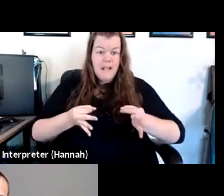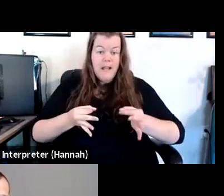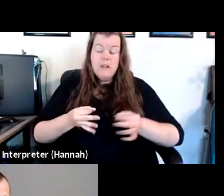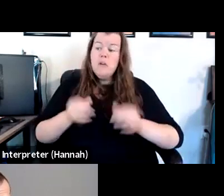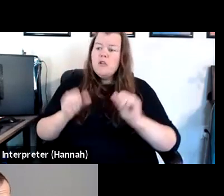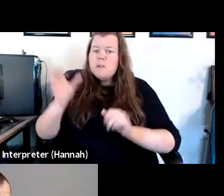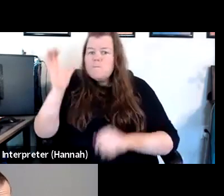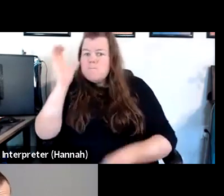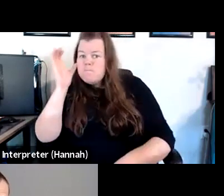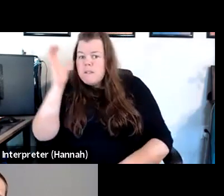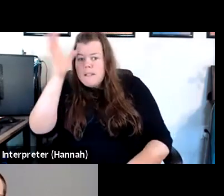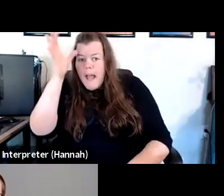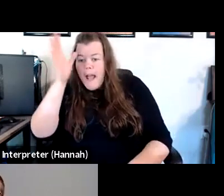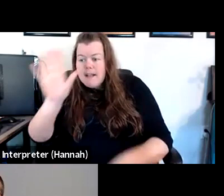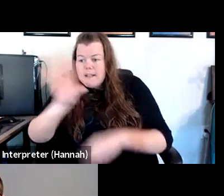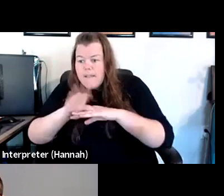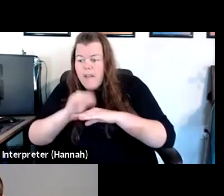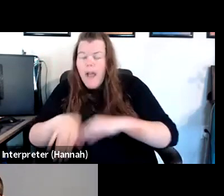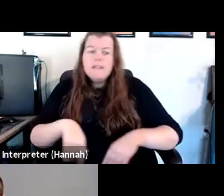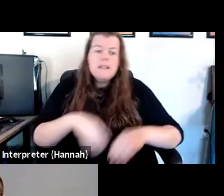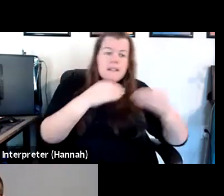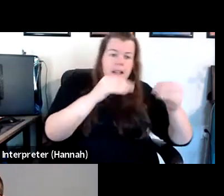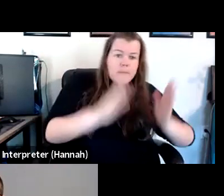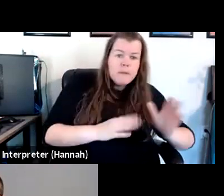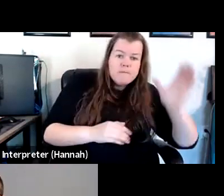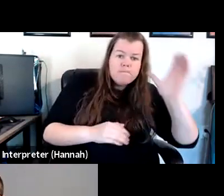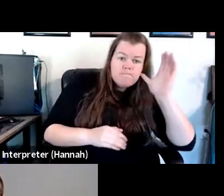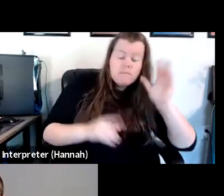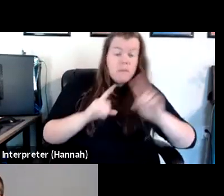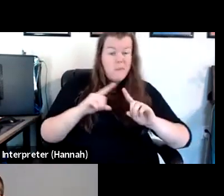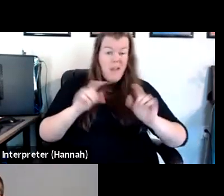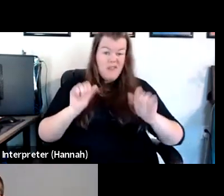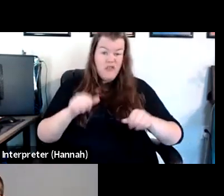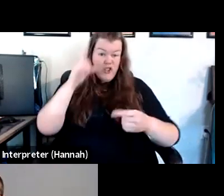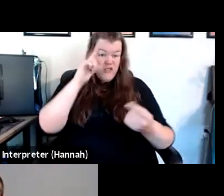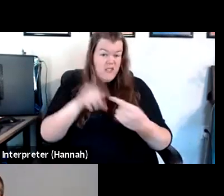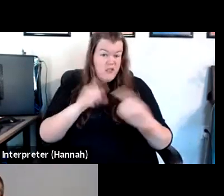and listen to the sales pitch, but I was allowed to disagree. I could walk away from the deal,